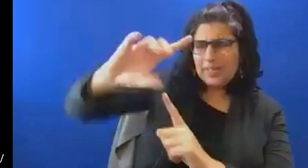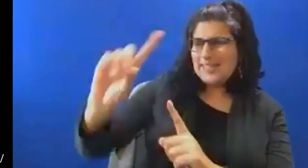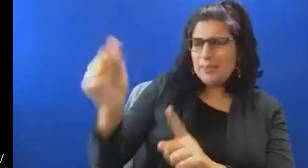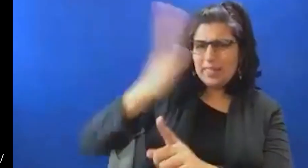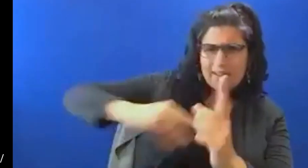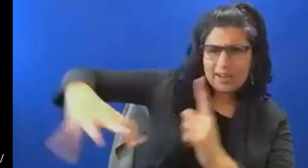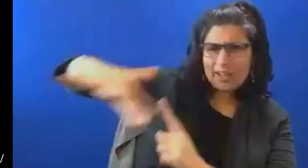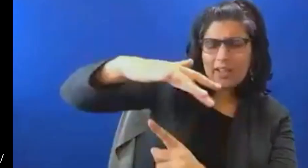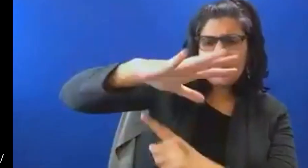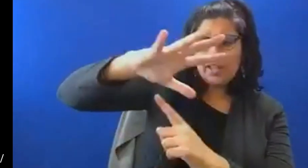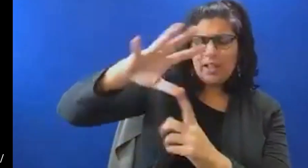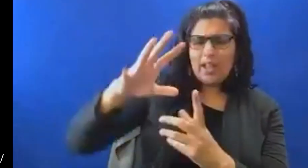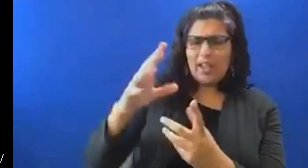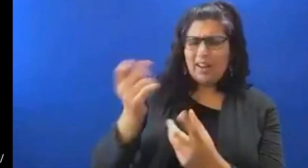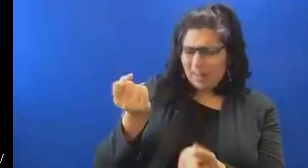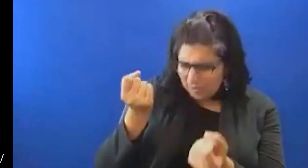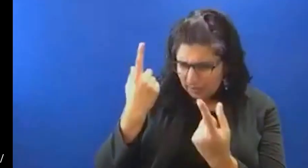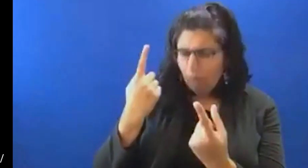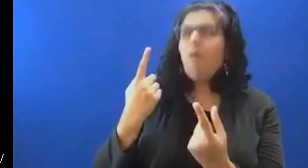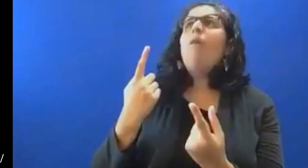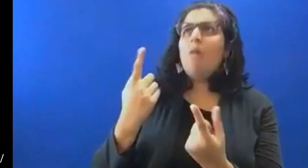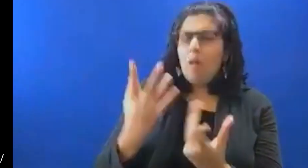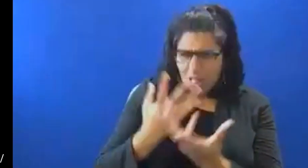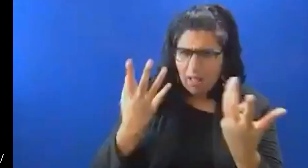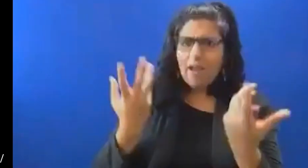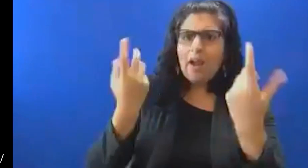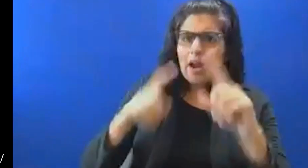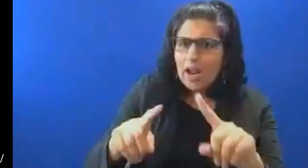that there's so much going on that impacts what it's like to live as a disabled person.